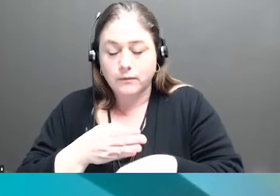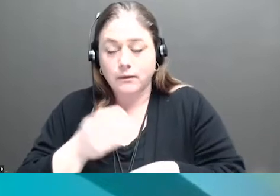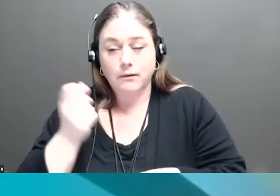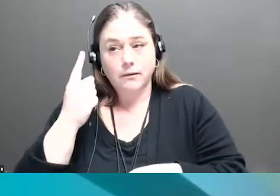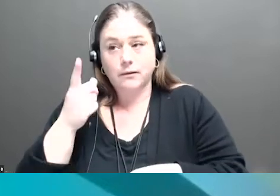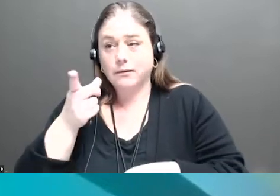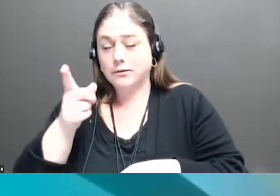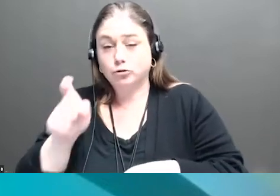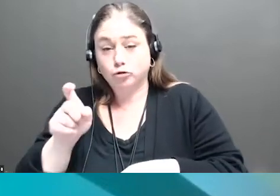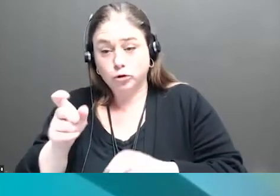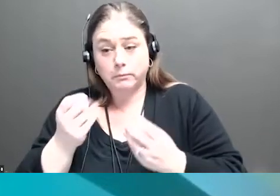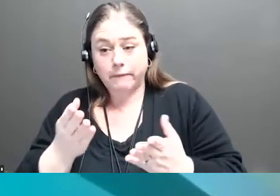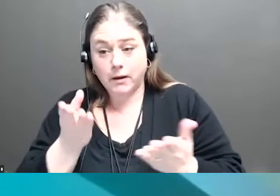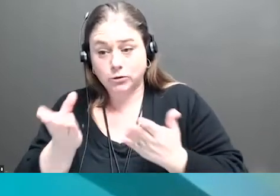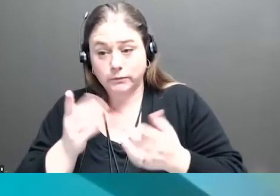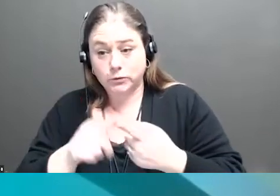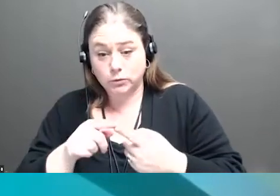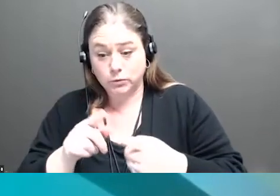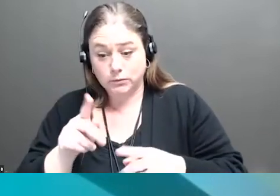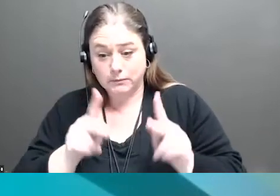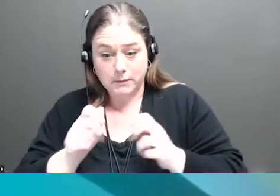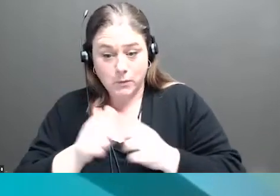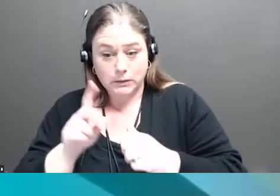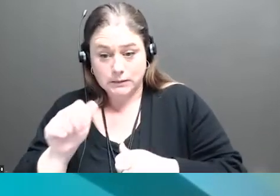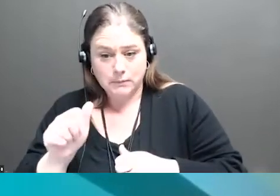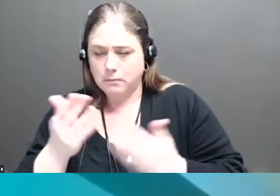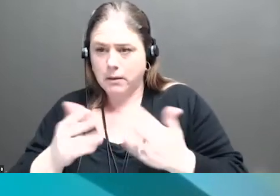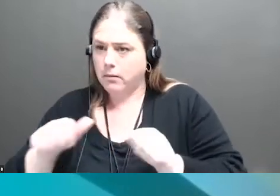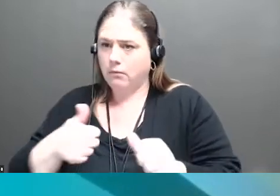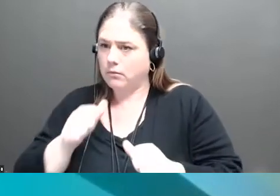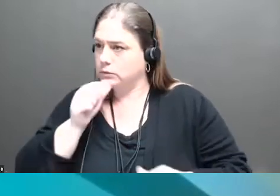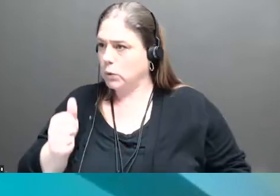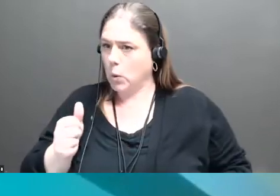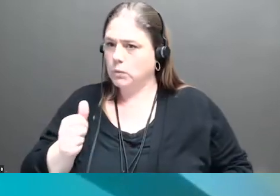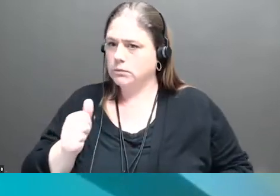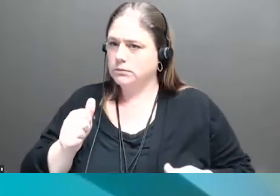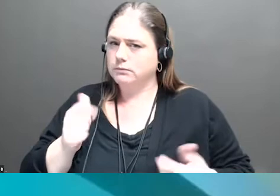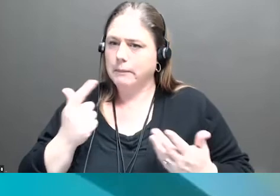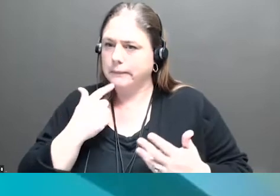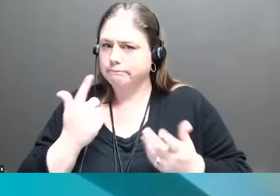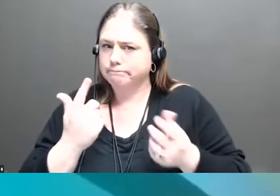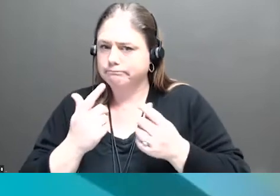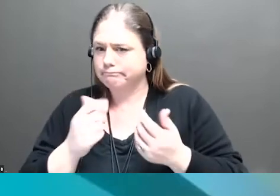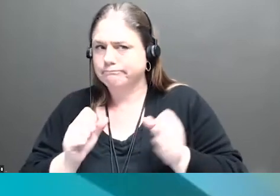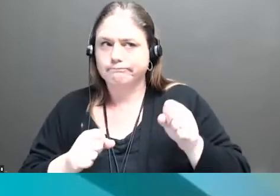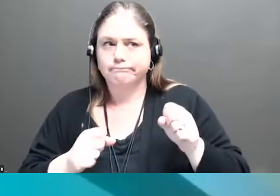people with disabilities but they may not, they may just say we serve people with this kind of